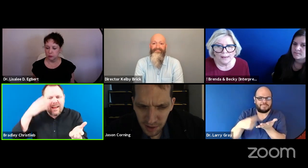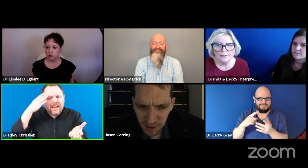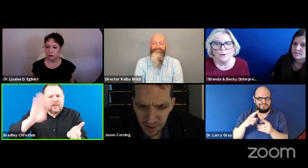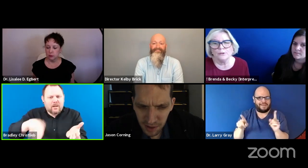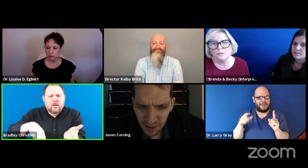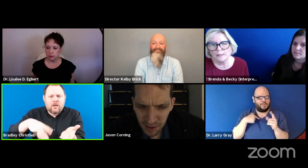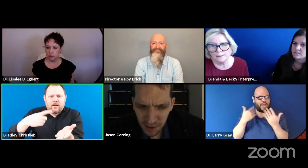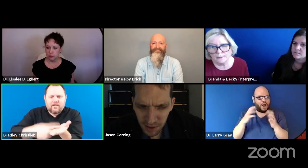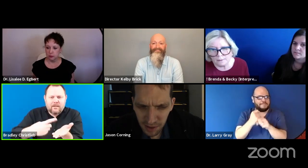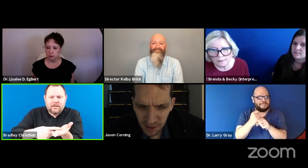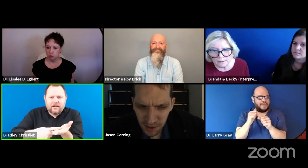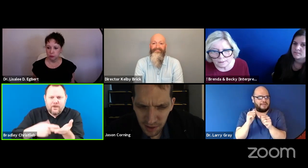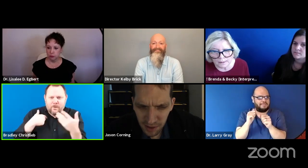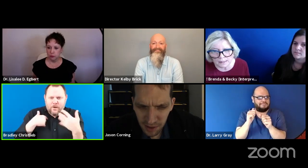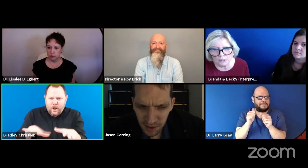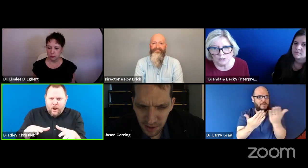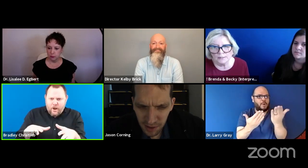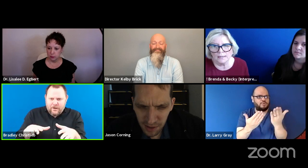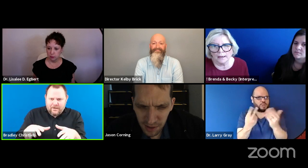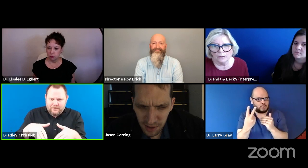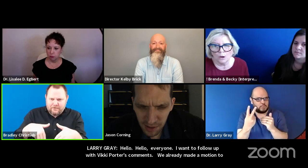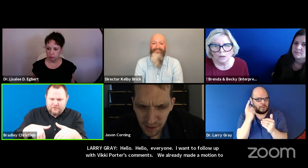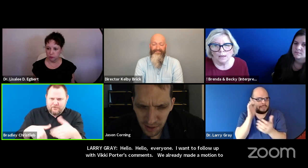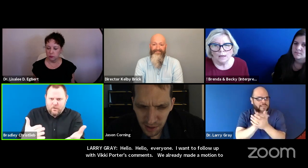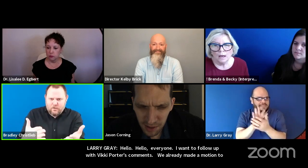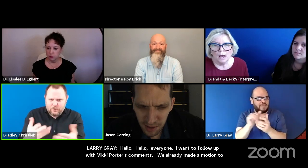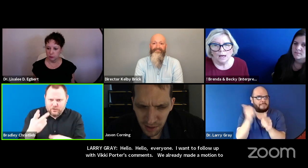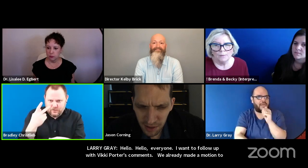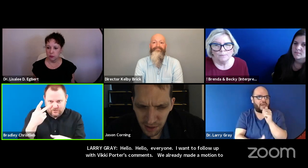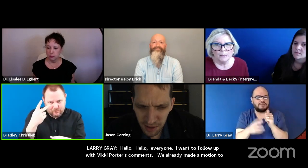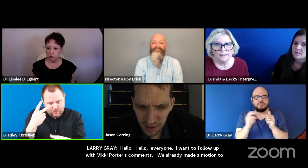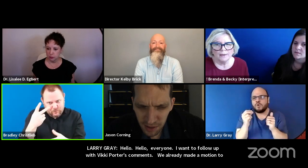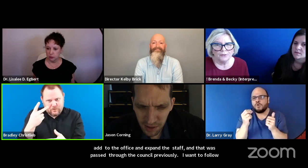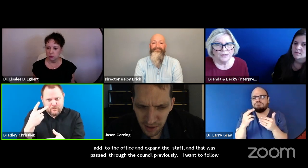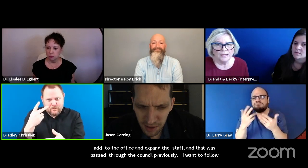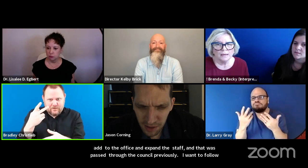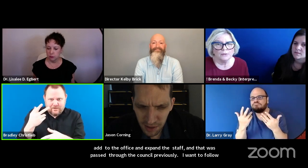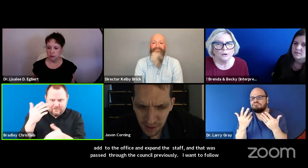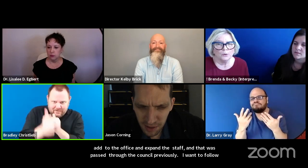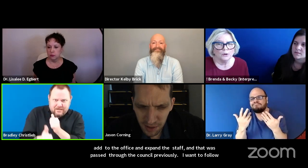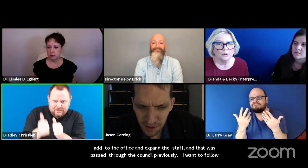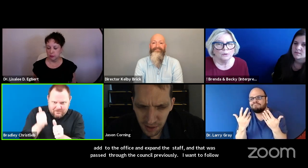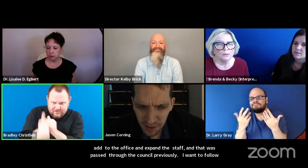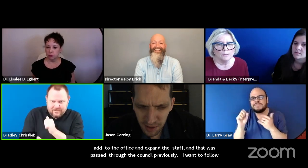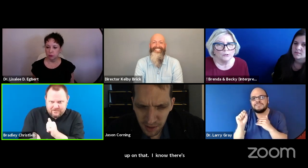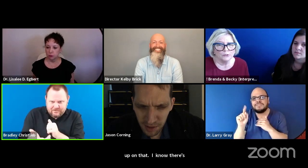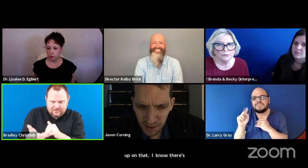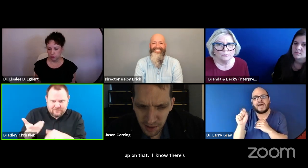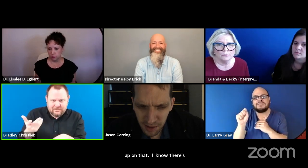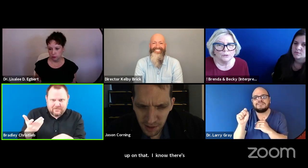I know there's been discussion and dialogue, but I think there was a motion or two that